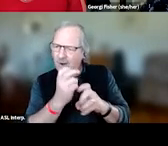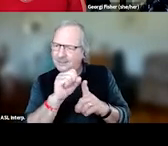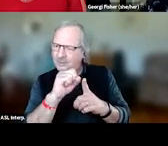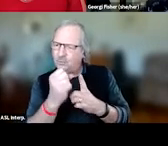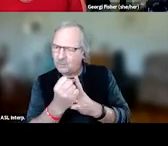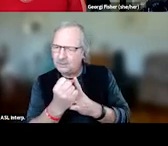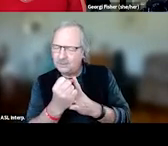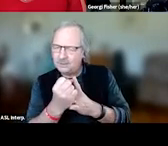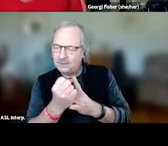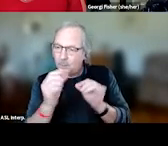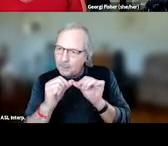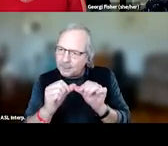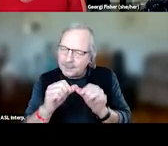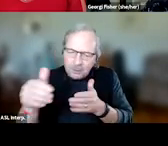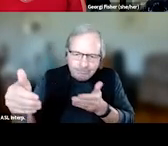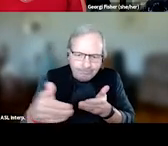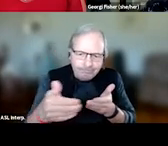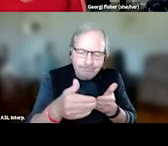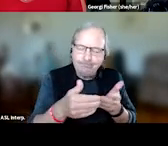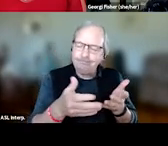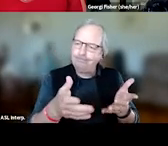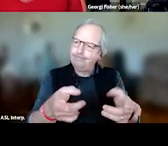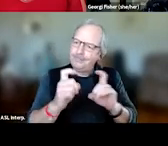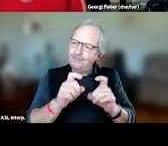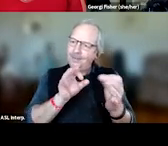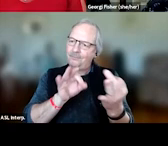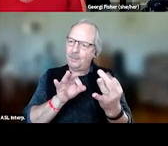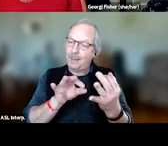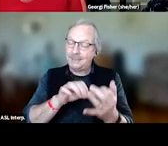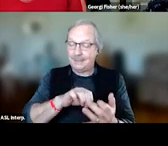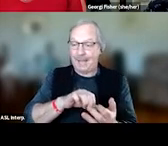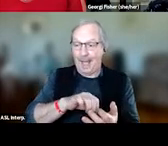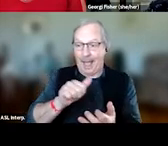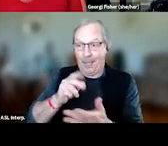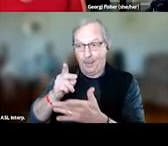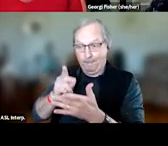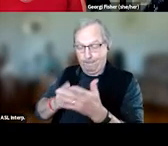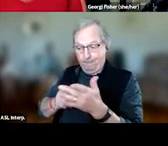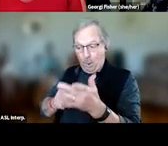and continue to welcome and solicit feedback. I'll say the other part of this for us is that we try to celebrate success.